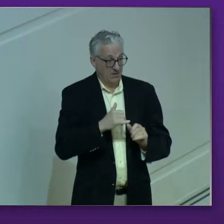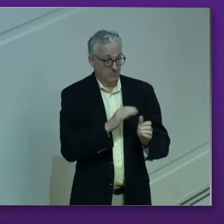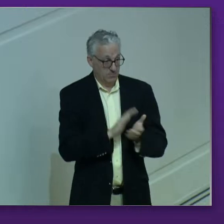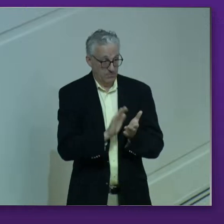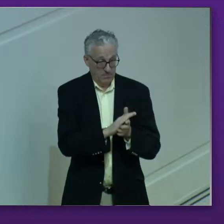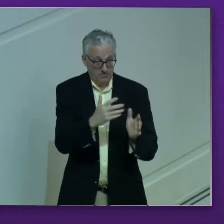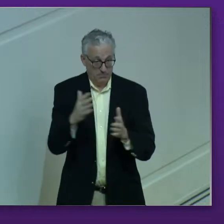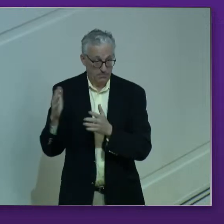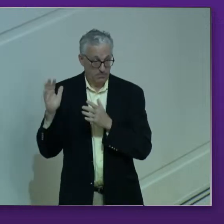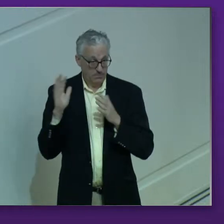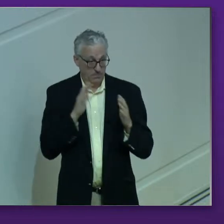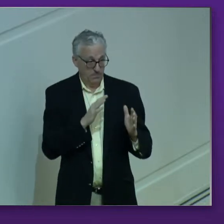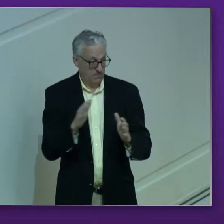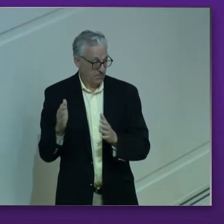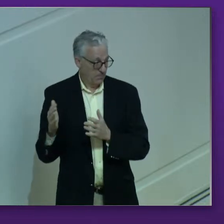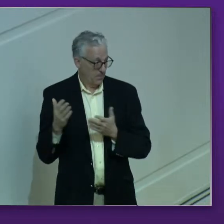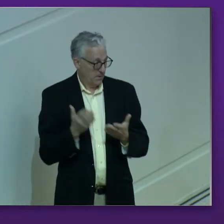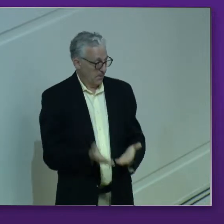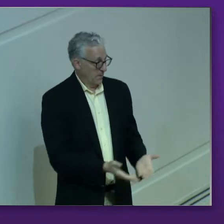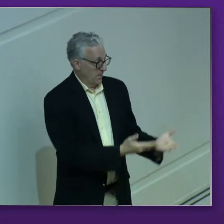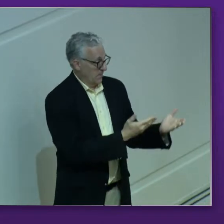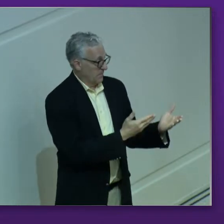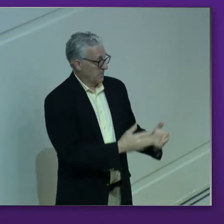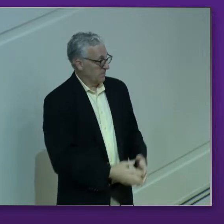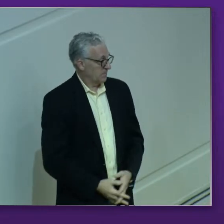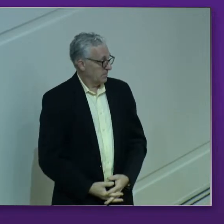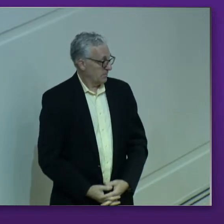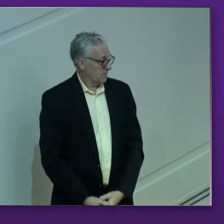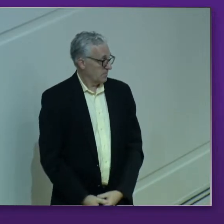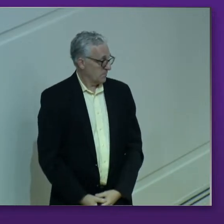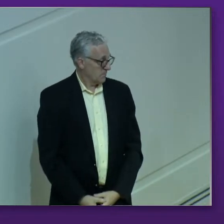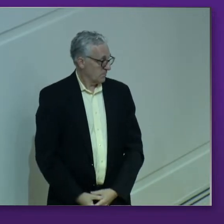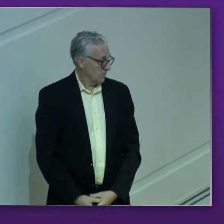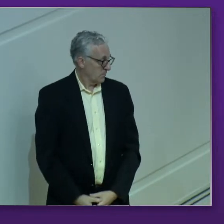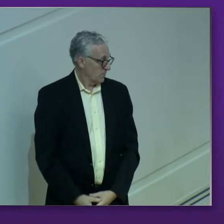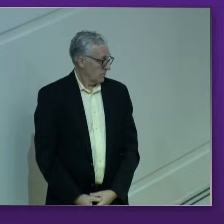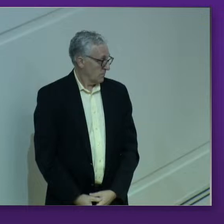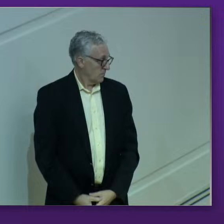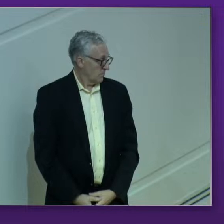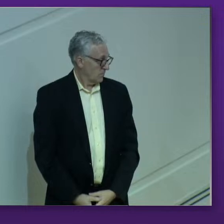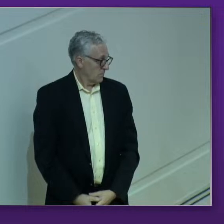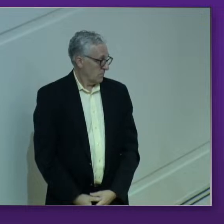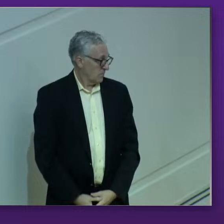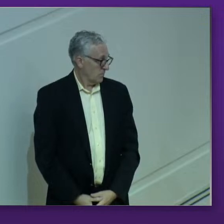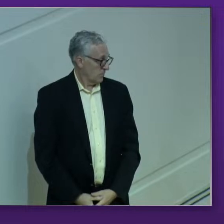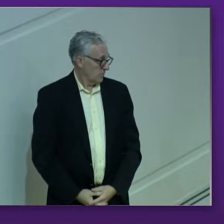HEIGHTS PRODUCTION THE SUMMER . HOW DO YOU LIKE THAT ADVERTISEMENT?MAKE SURE YOU